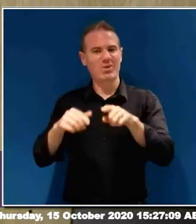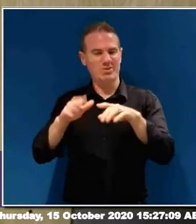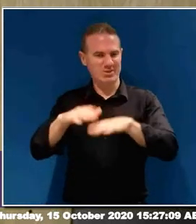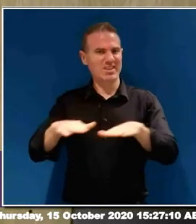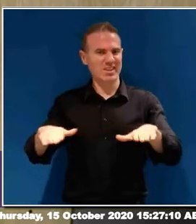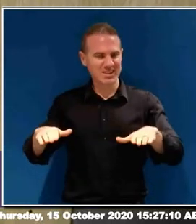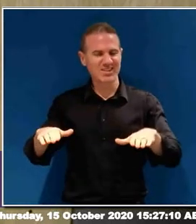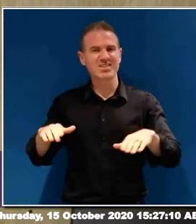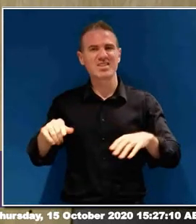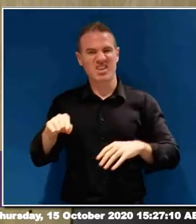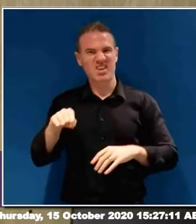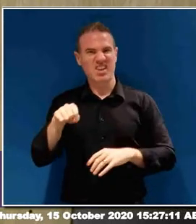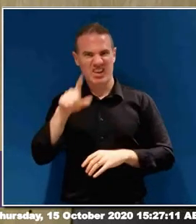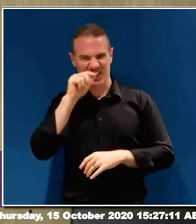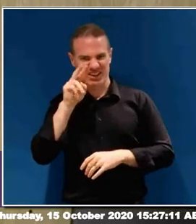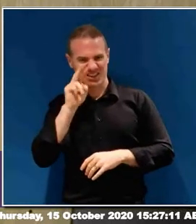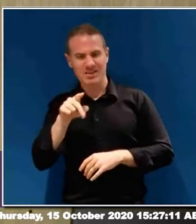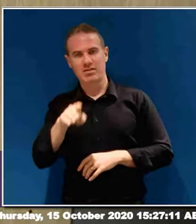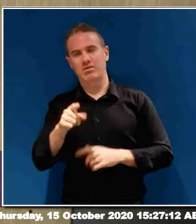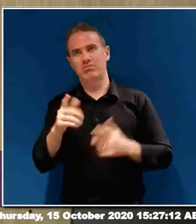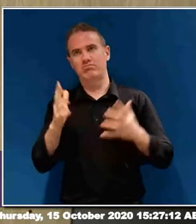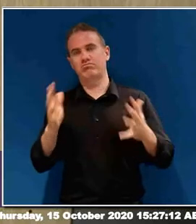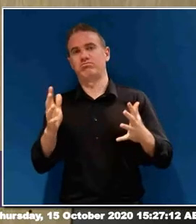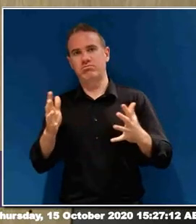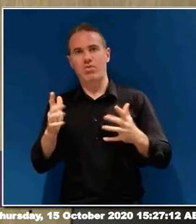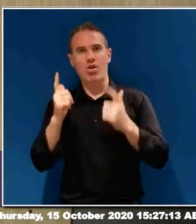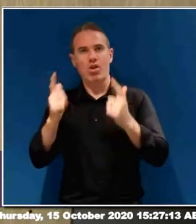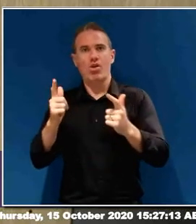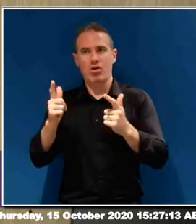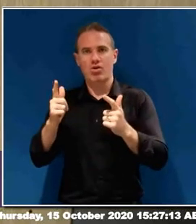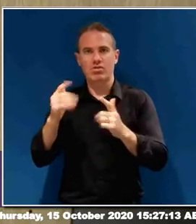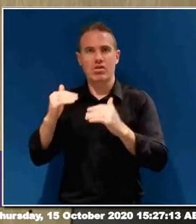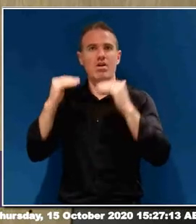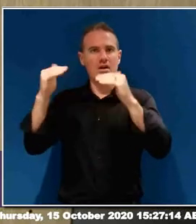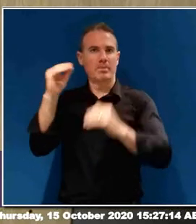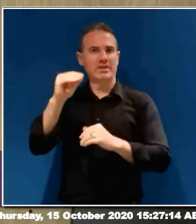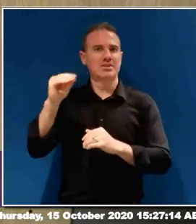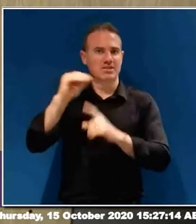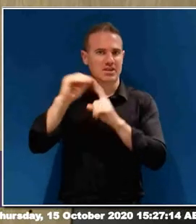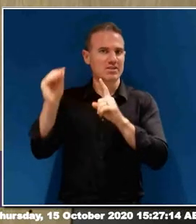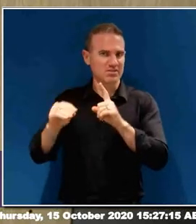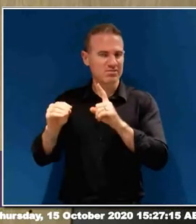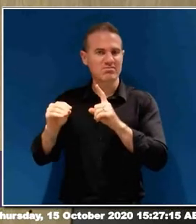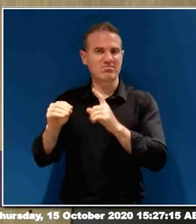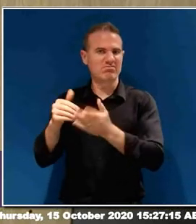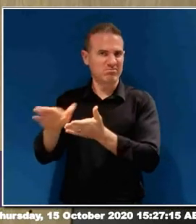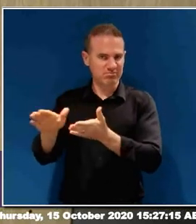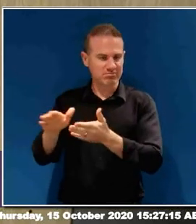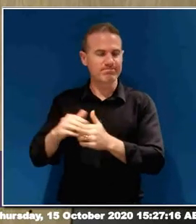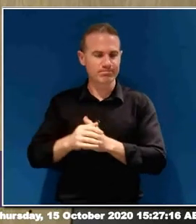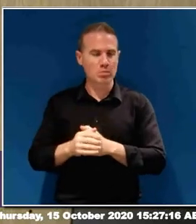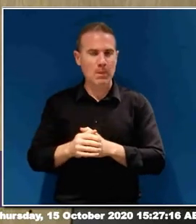So - and the way that they get characterised is that they are - and I